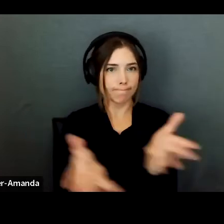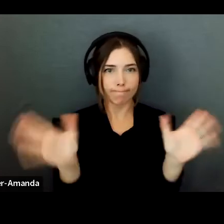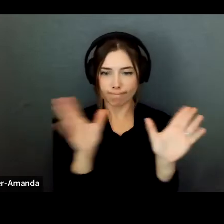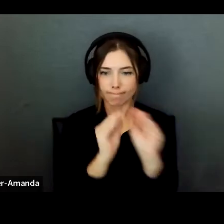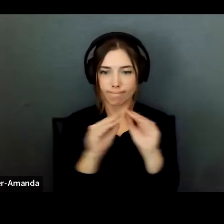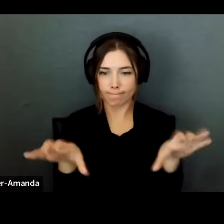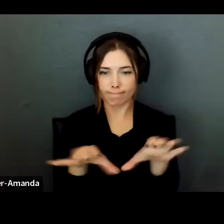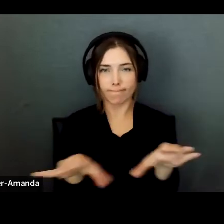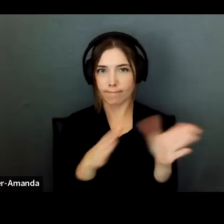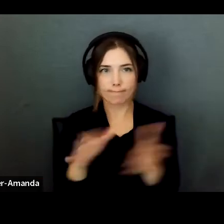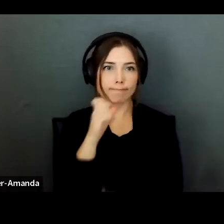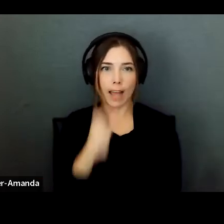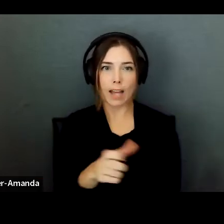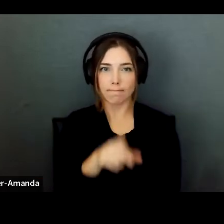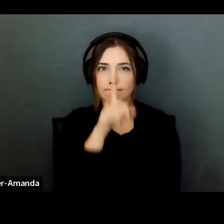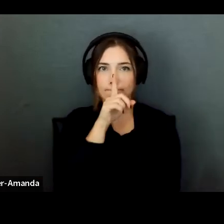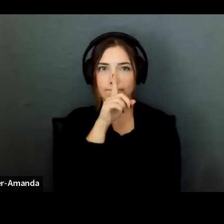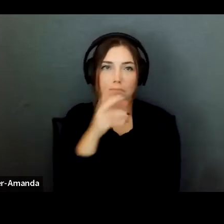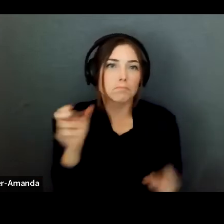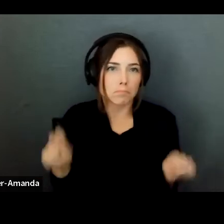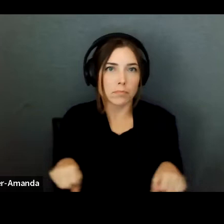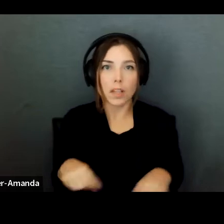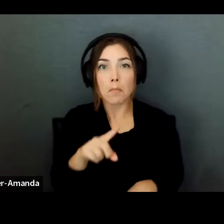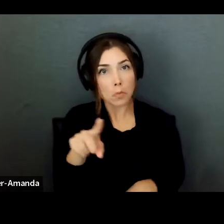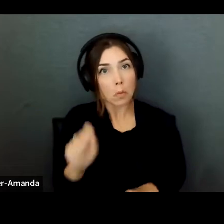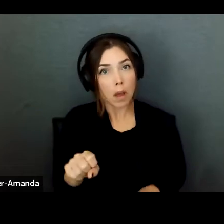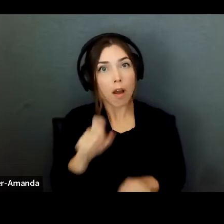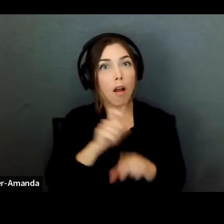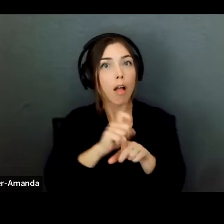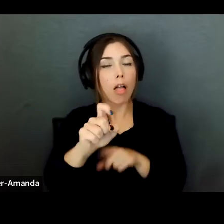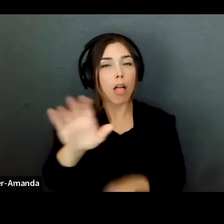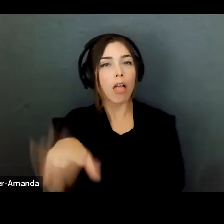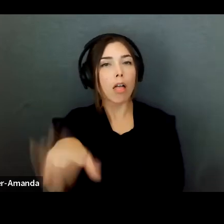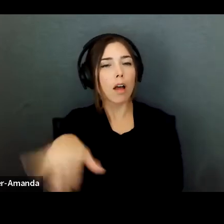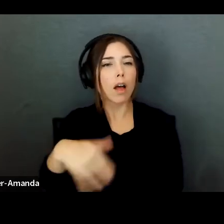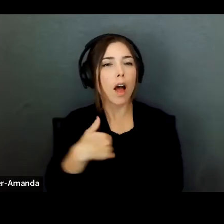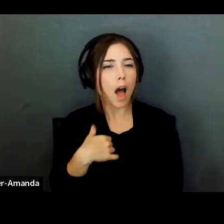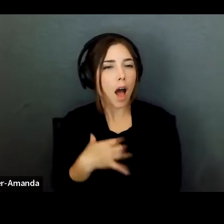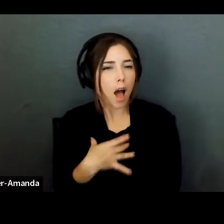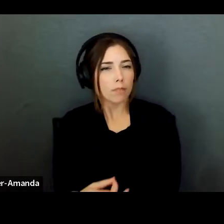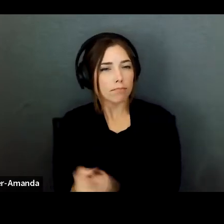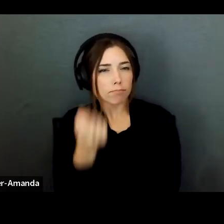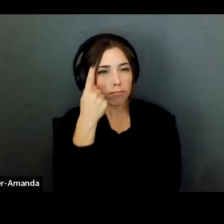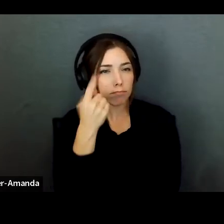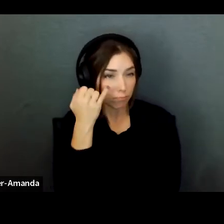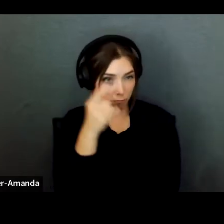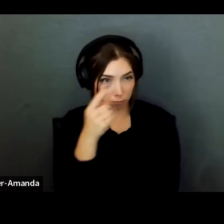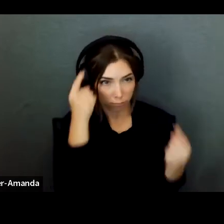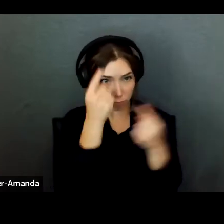not mean you cannot call and say we would like to understand if you're thinking about submitting a corrective action plan.